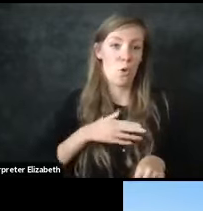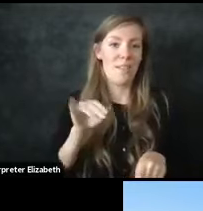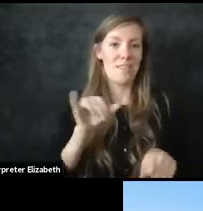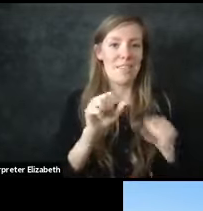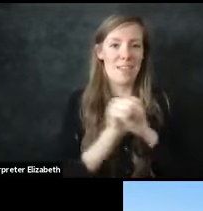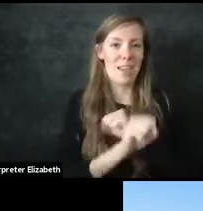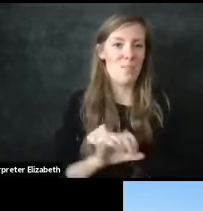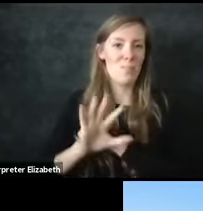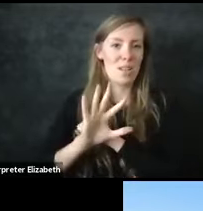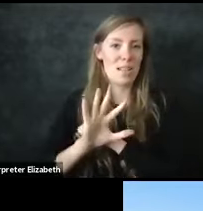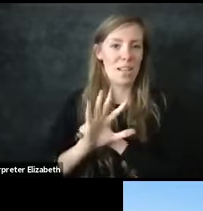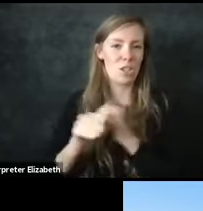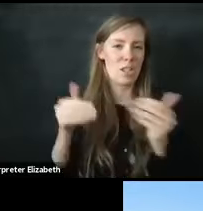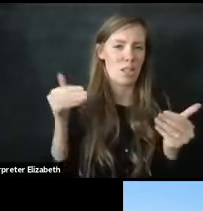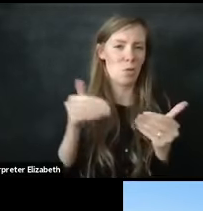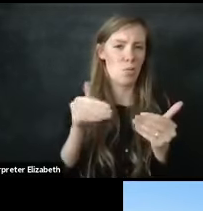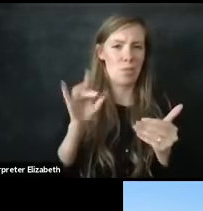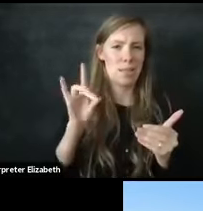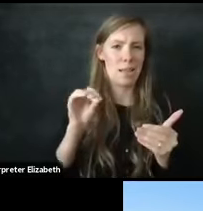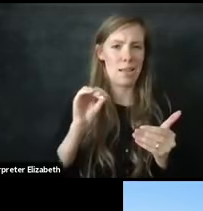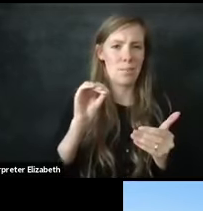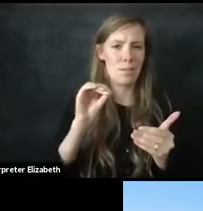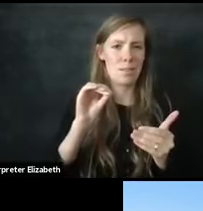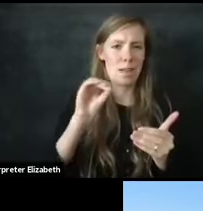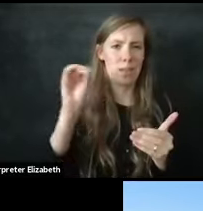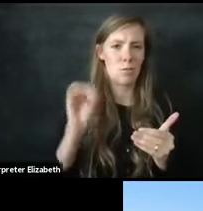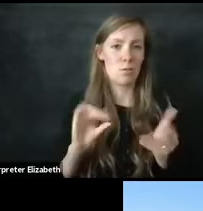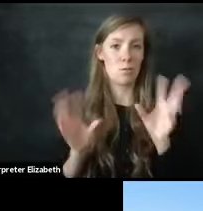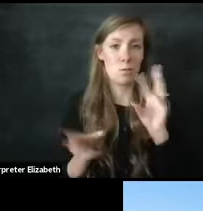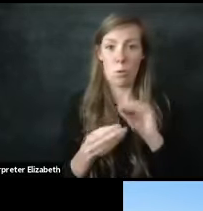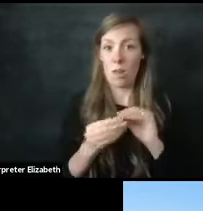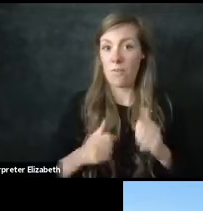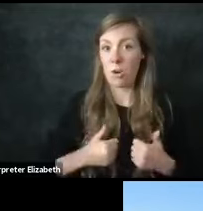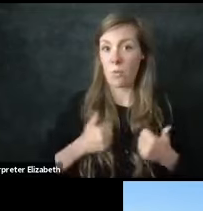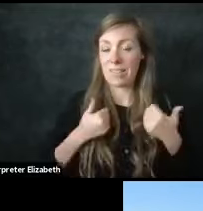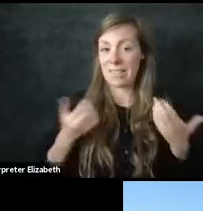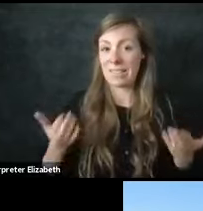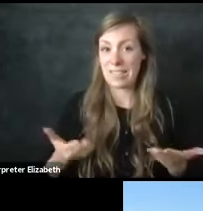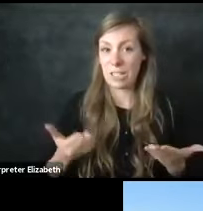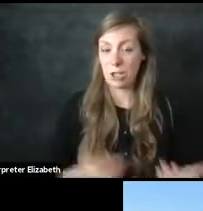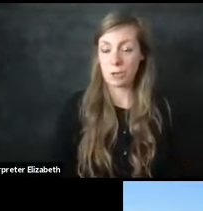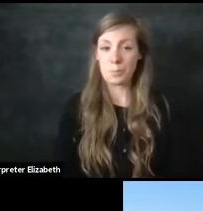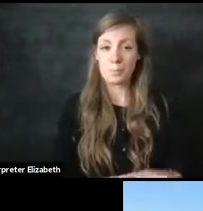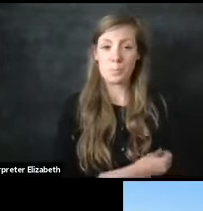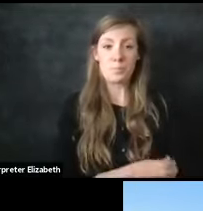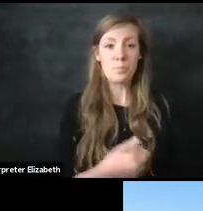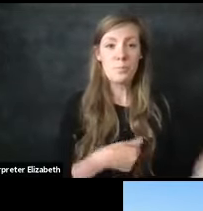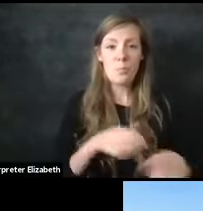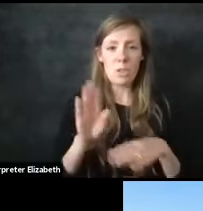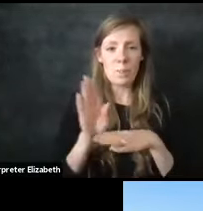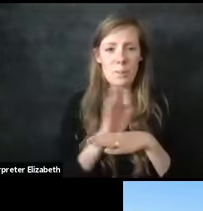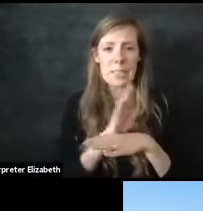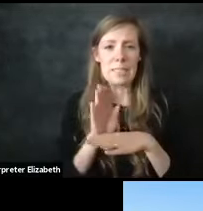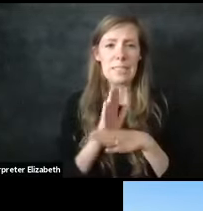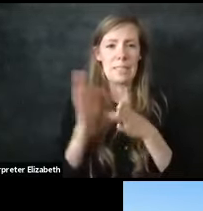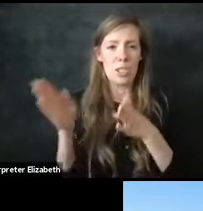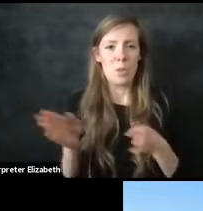as nearly 80% of our residents, twelve and older. We are busy preparing our pediatric vaccination rollout plan,